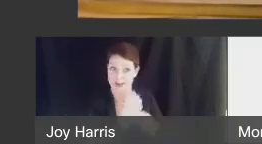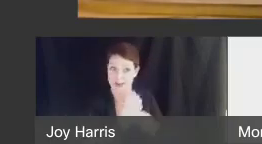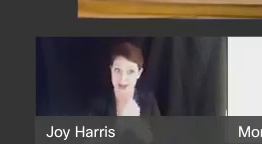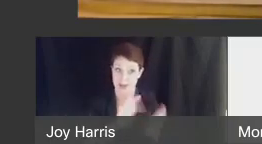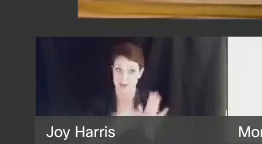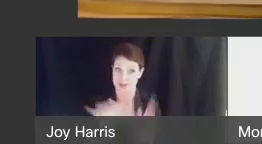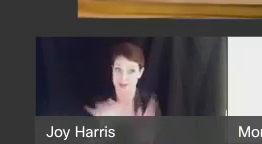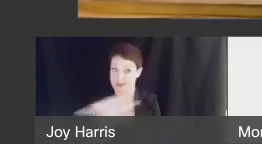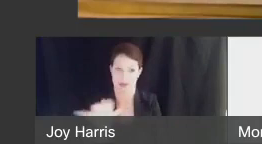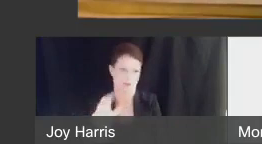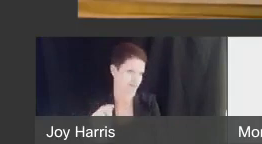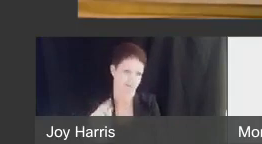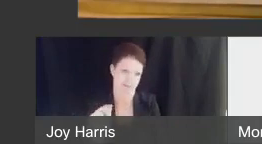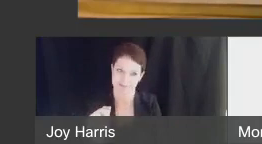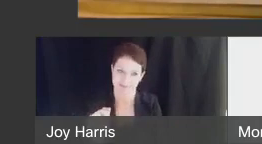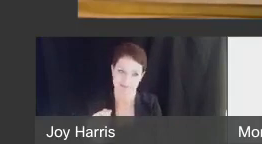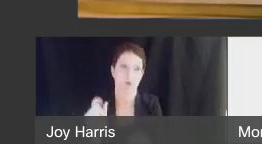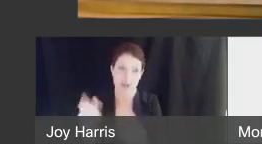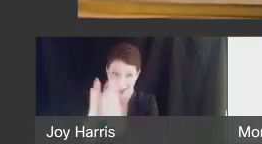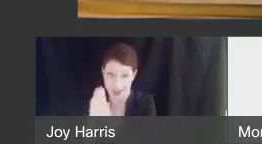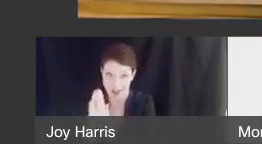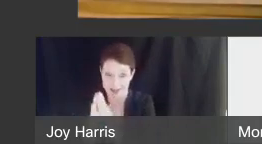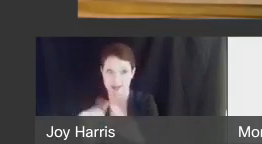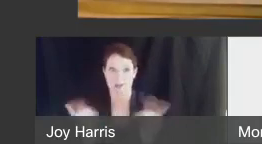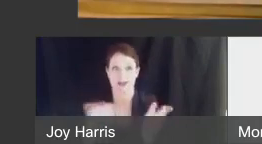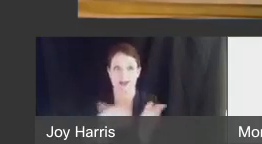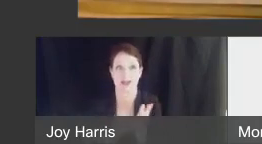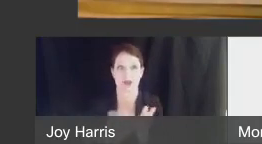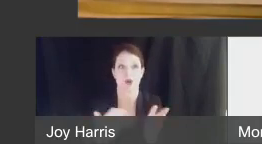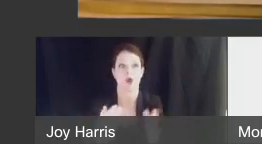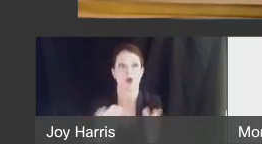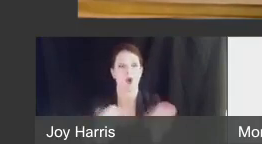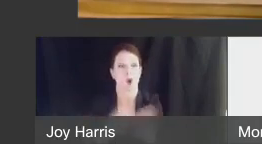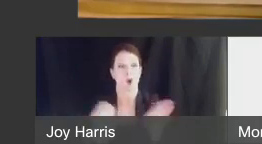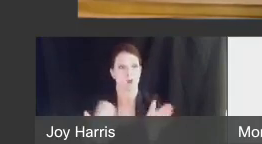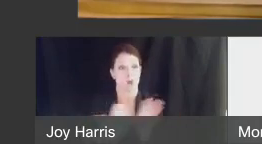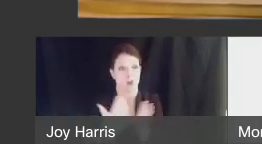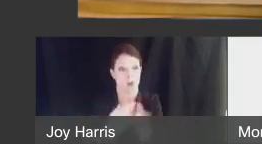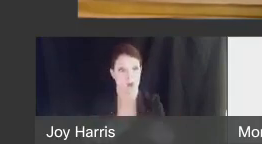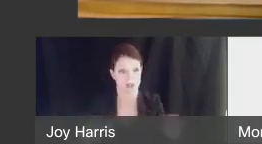there's really no point in our opening up another site because it's a, it's a significant issue in